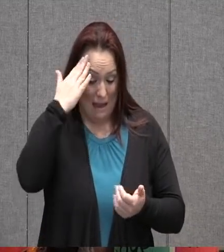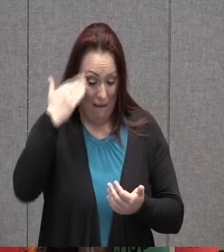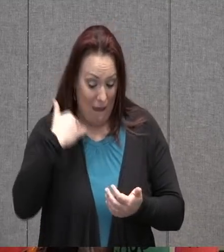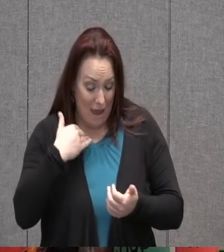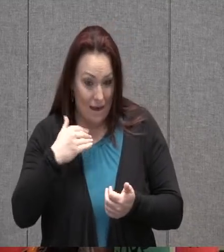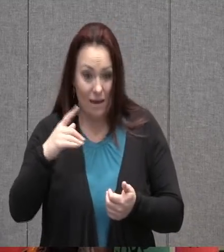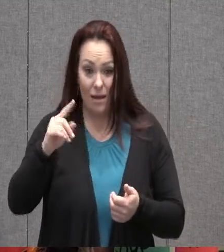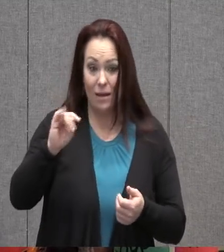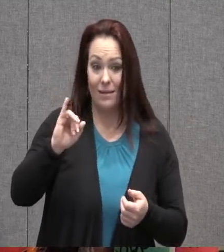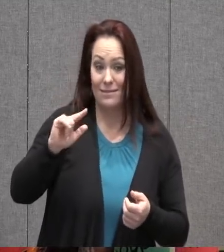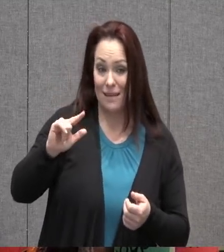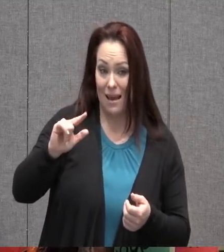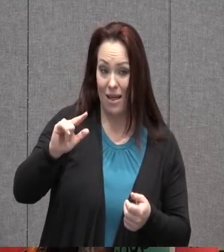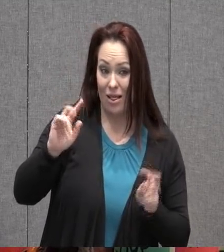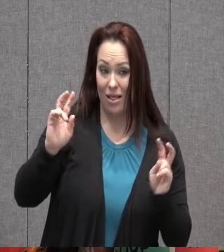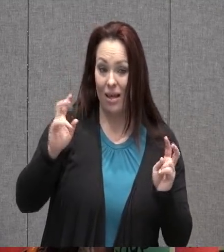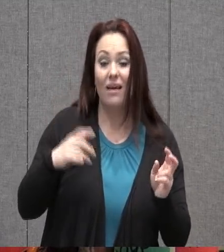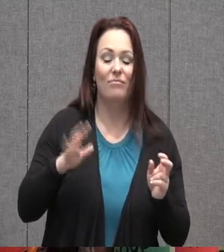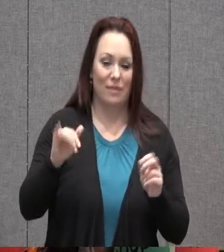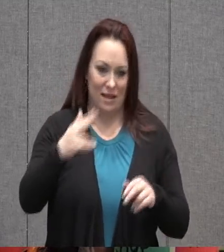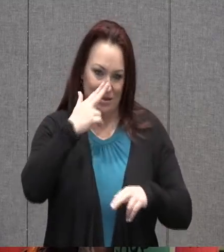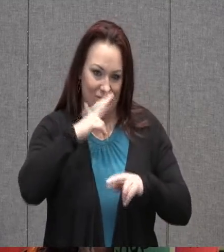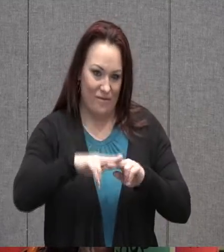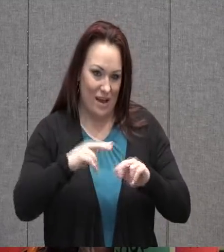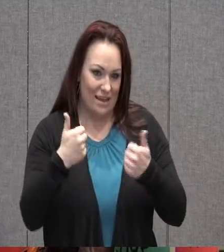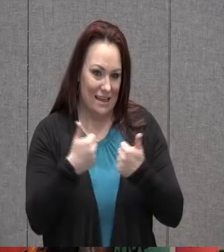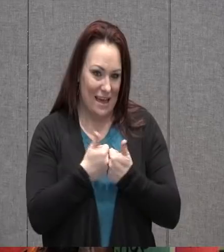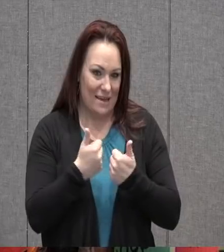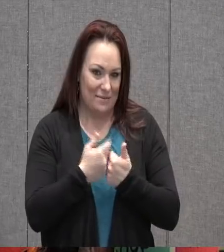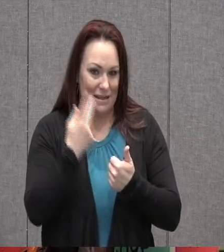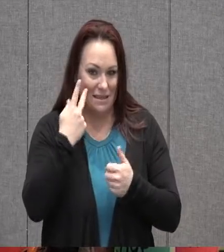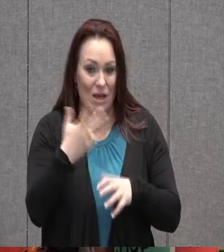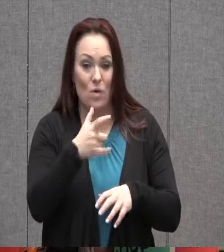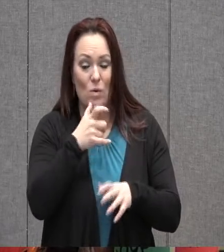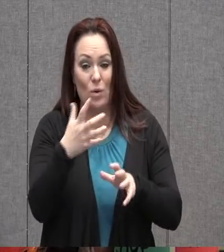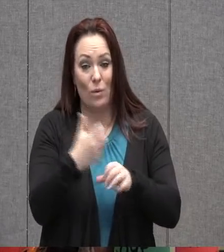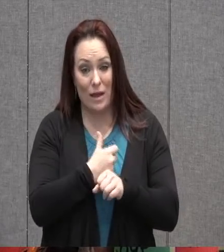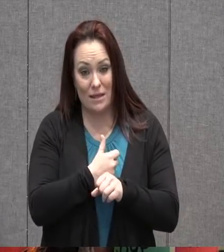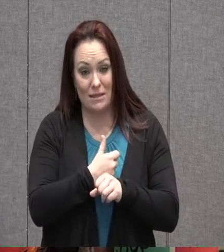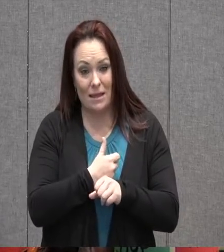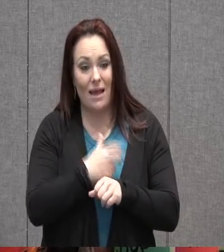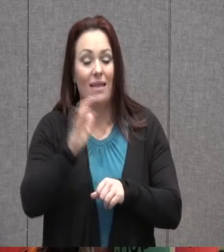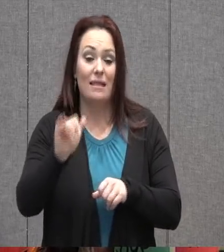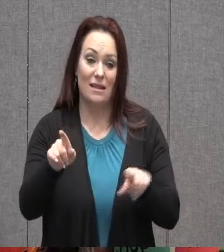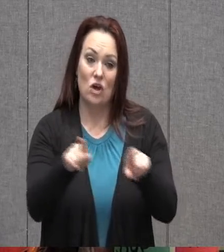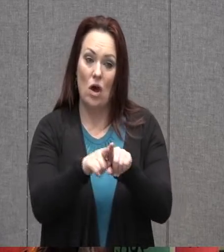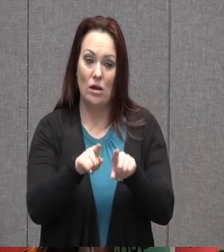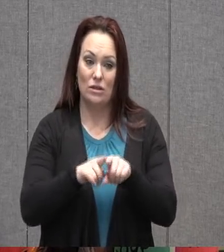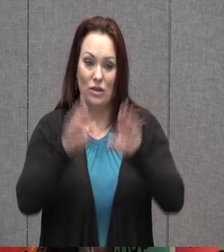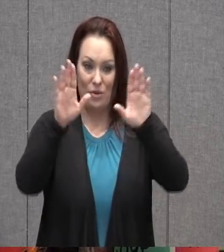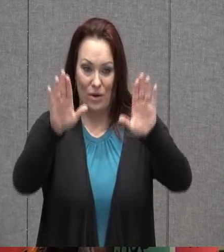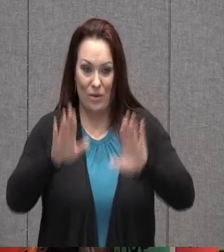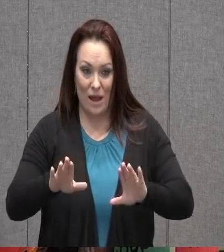That's a fun game that I like to play and see who wins. That's also a great way to solve an argument